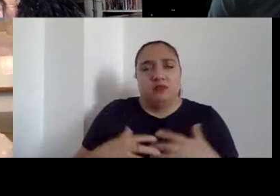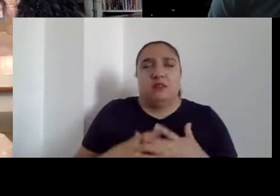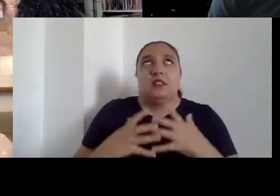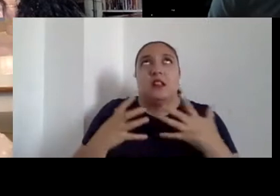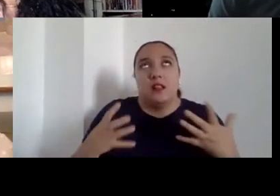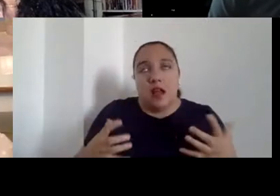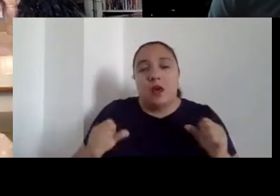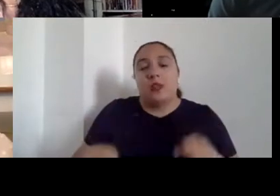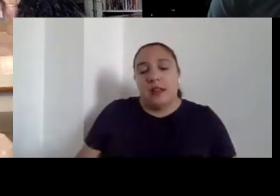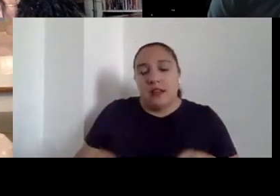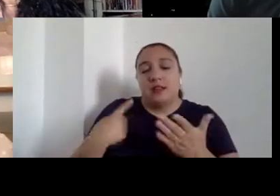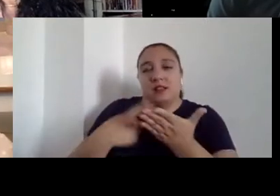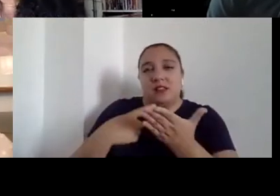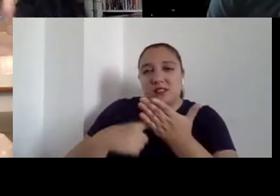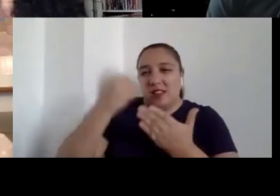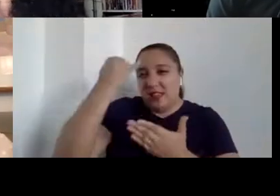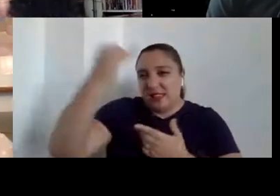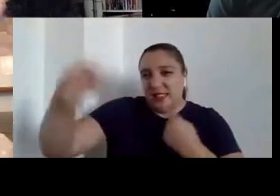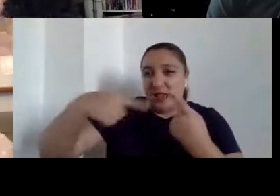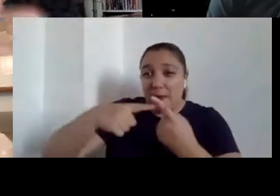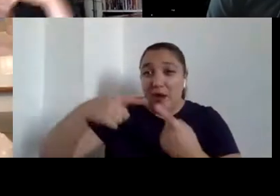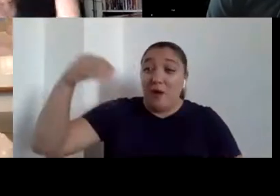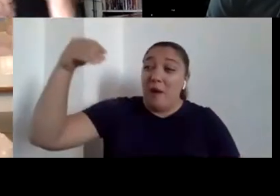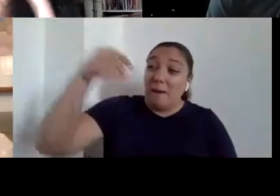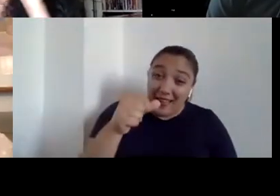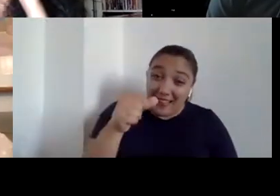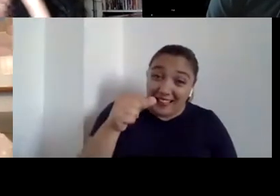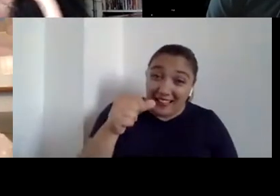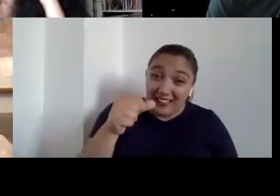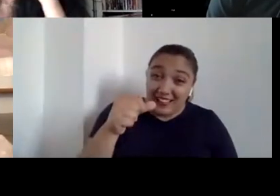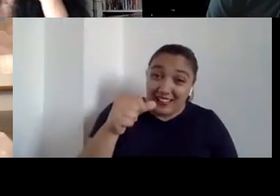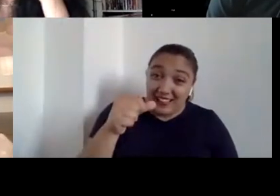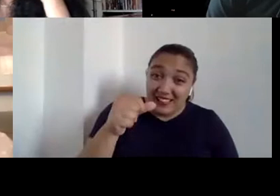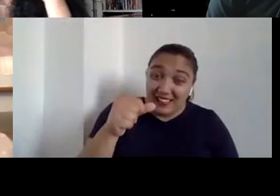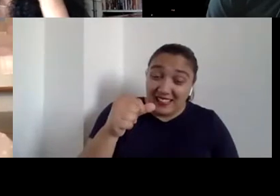people paid like there is a lot of other things we need to address, but under capitalism,